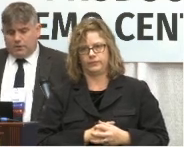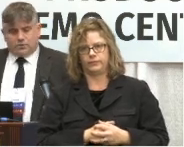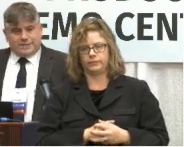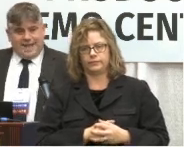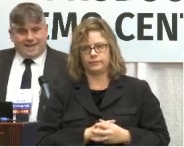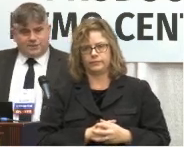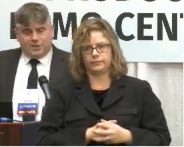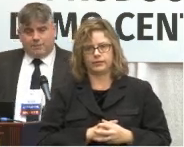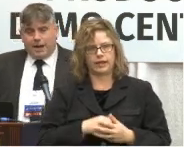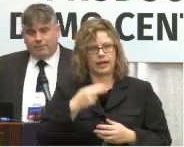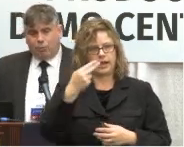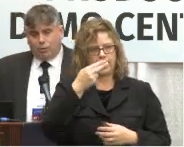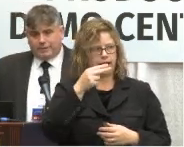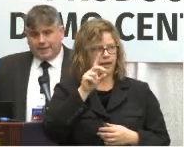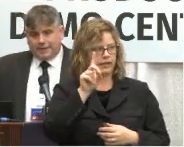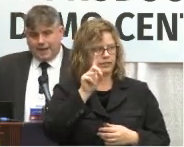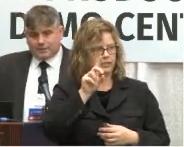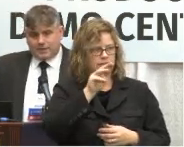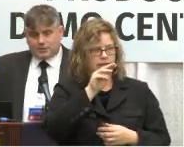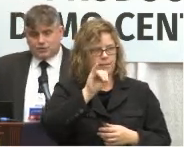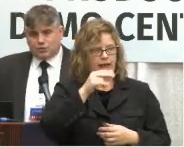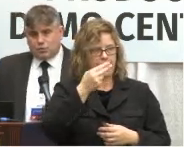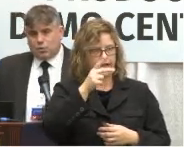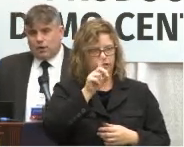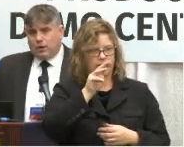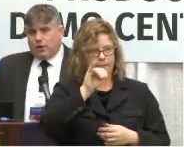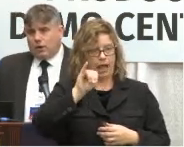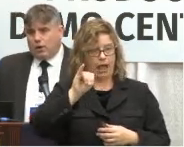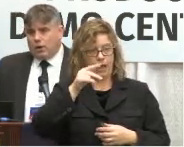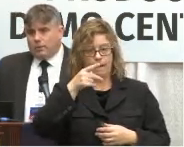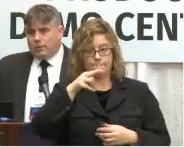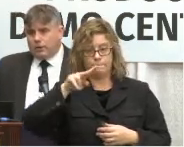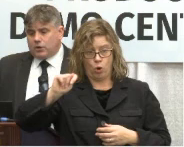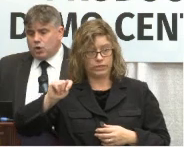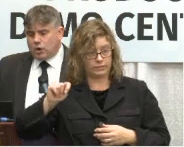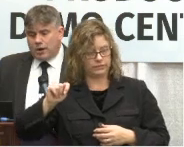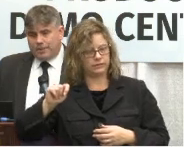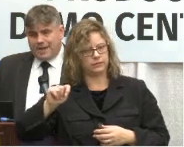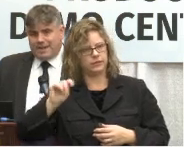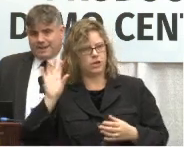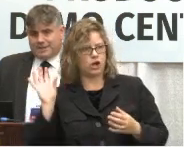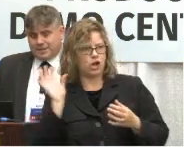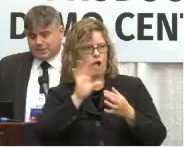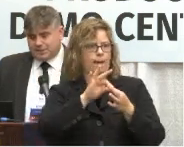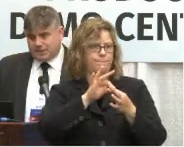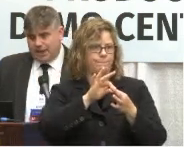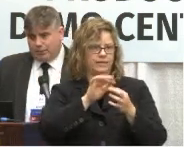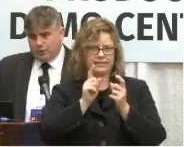There's an HDMI port that allows us to hook up a distance camera